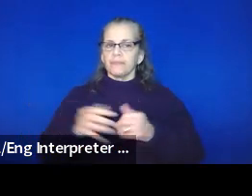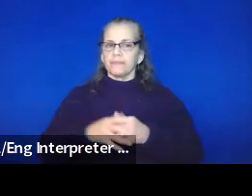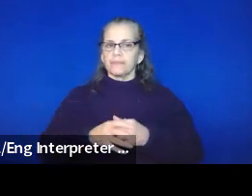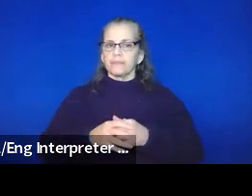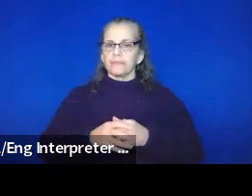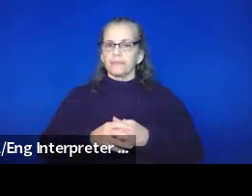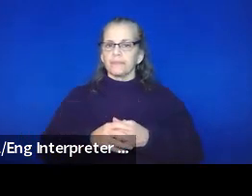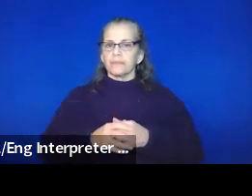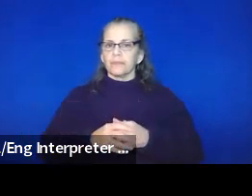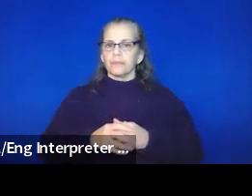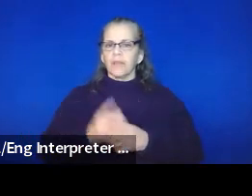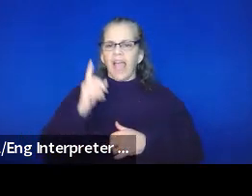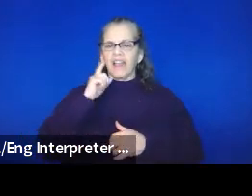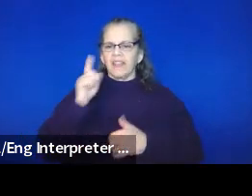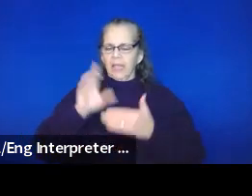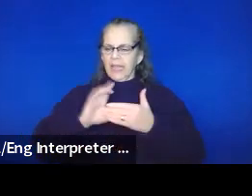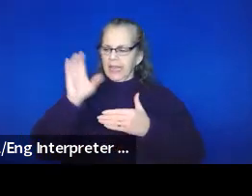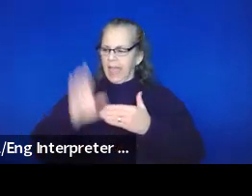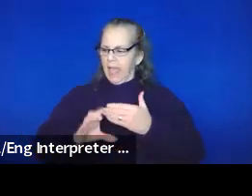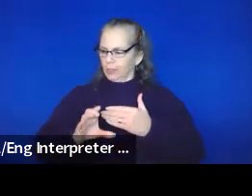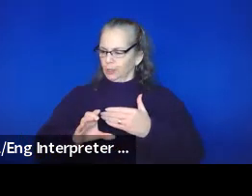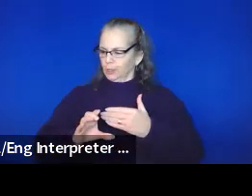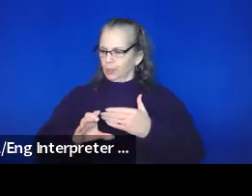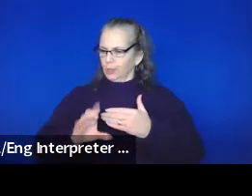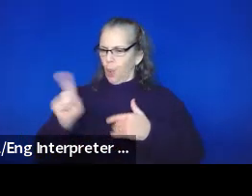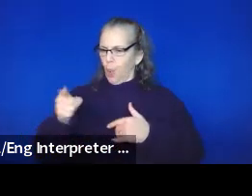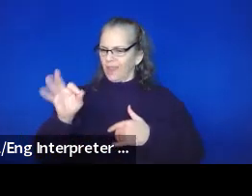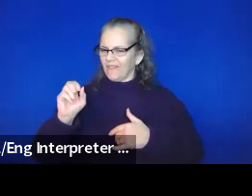I think the calendar is only out to February, but they will start showing up as I put more